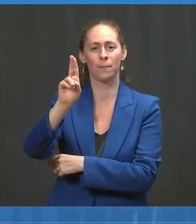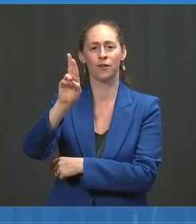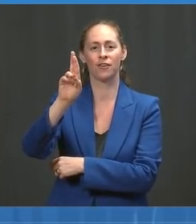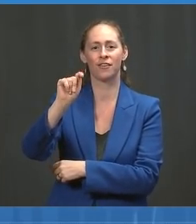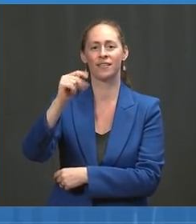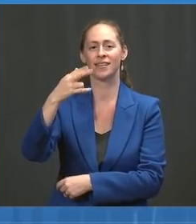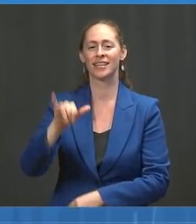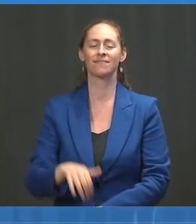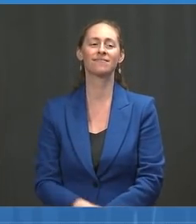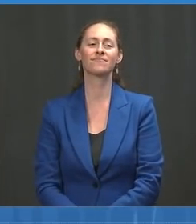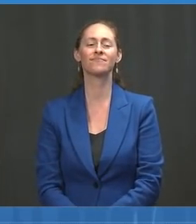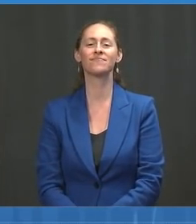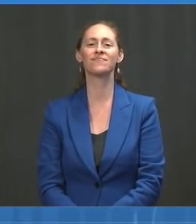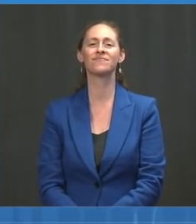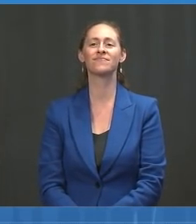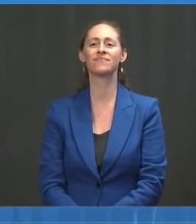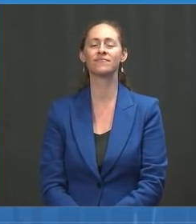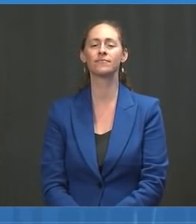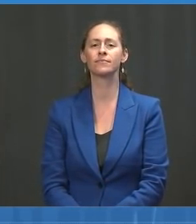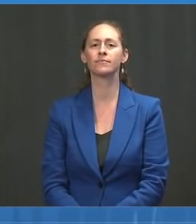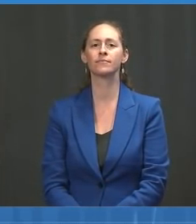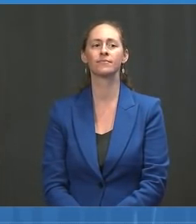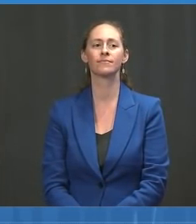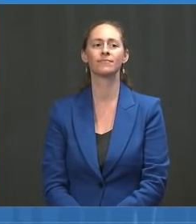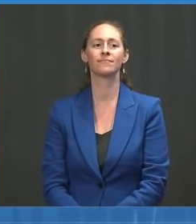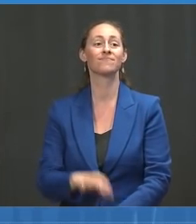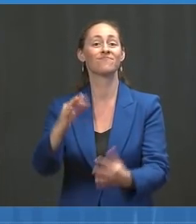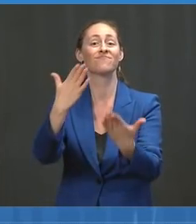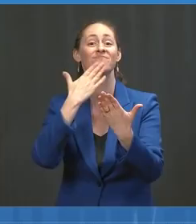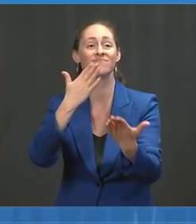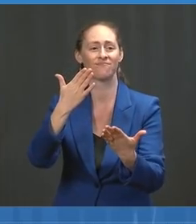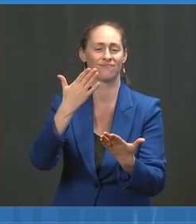Dr. Murthy: Well, thanks, Dr. Fauci. And it's really good to be with all of you again virtually today.